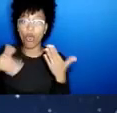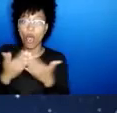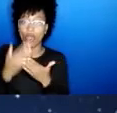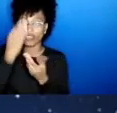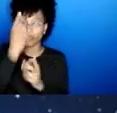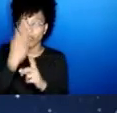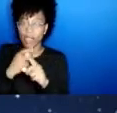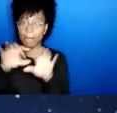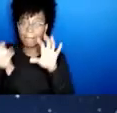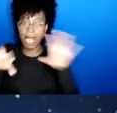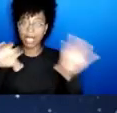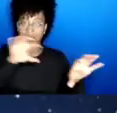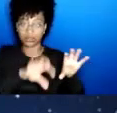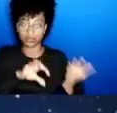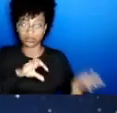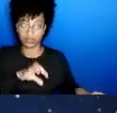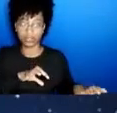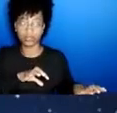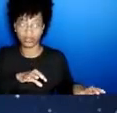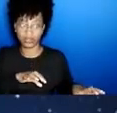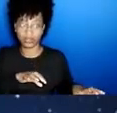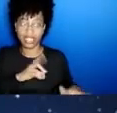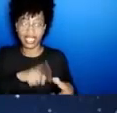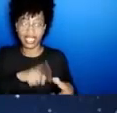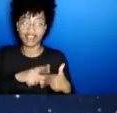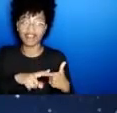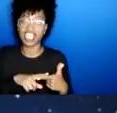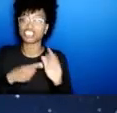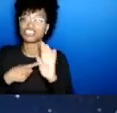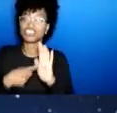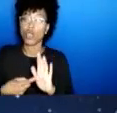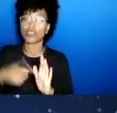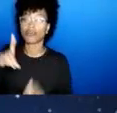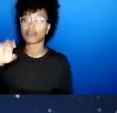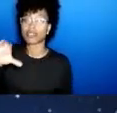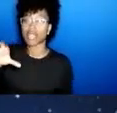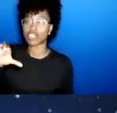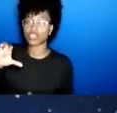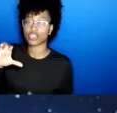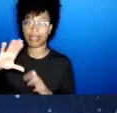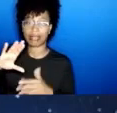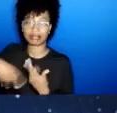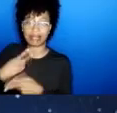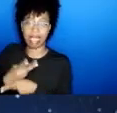06:40:13 and shows them in document form. 06:40:21 So what you are to be creating from